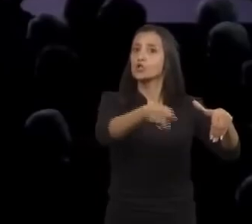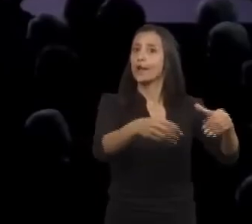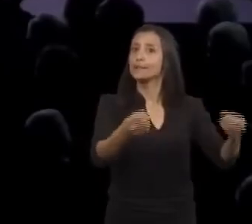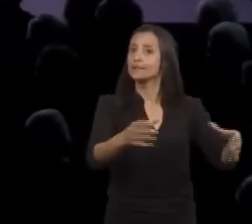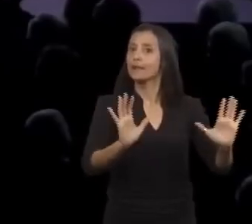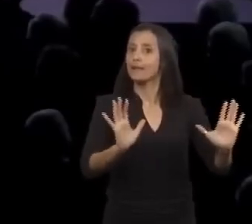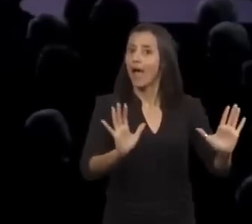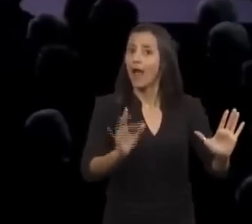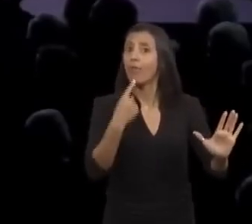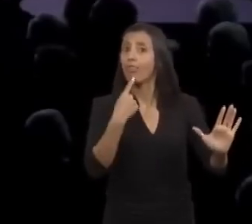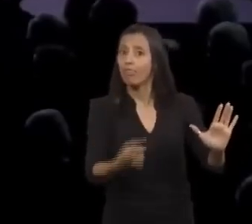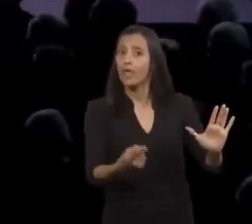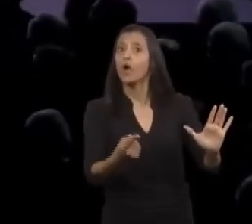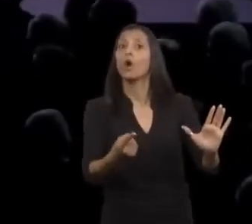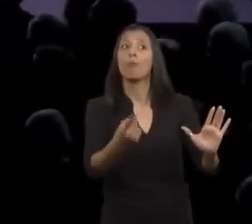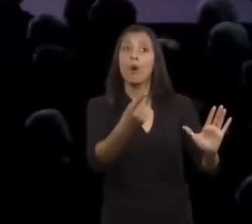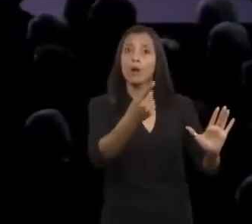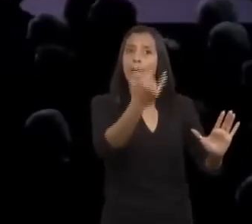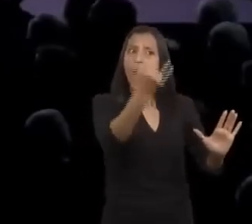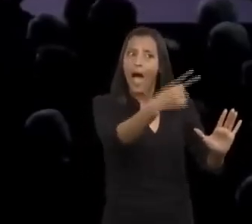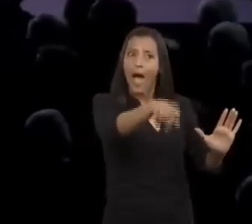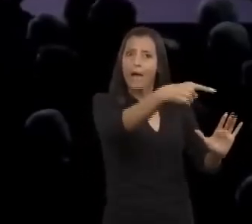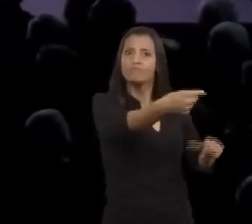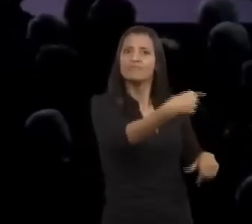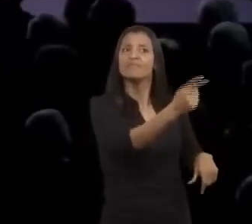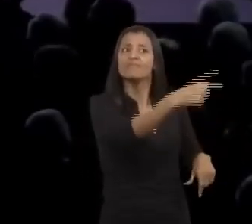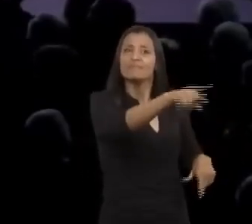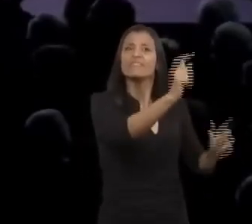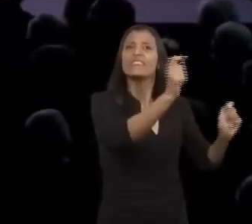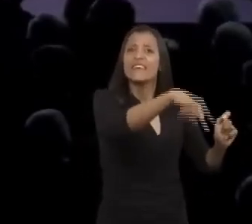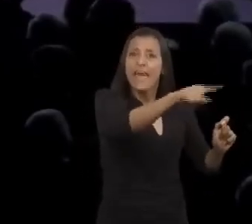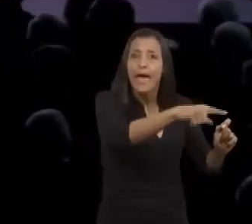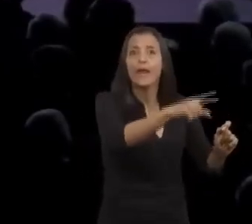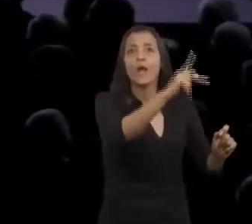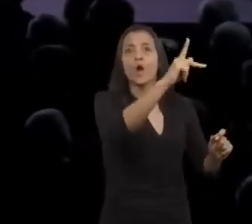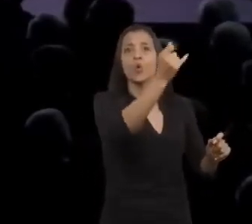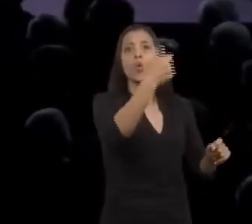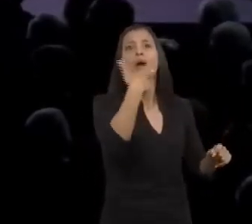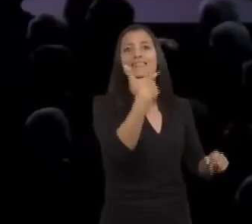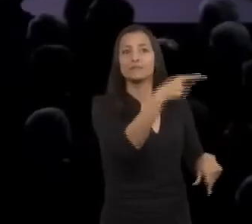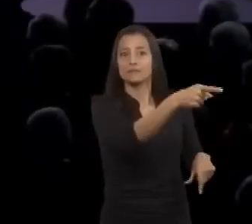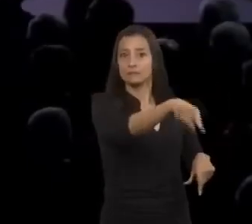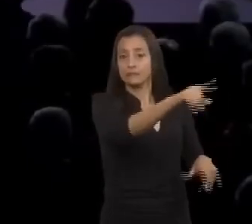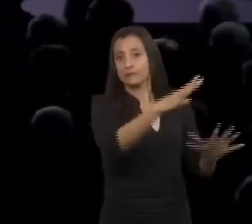because on the other side are the CUCAS. So, if,